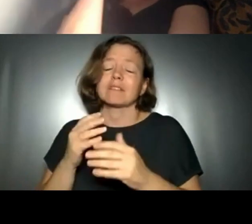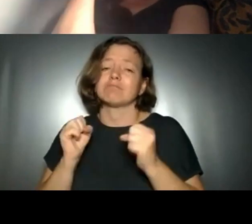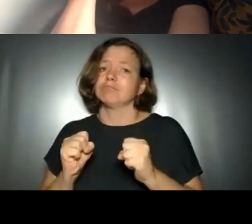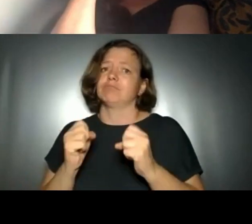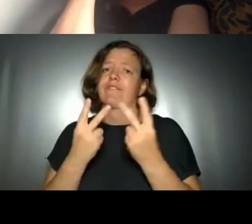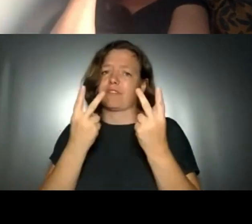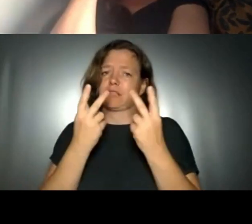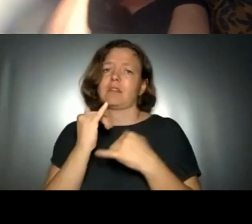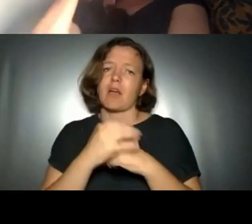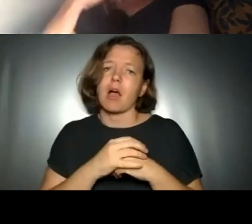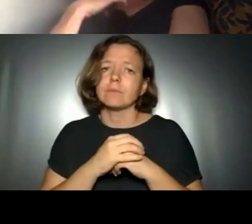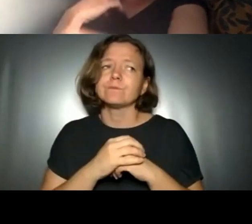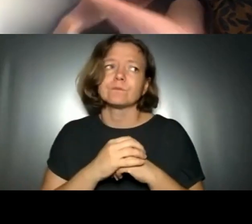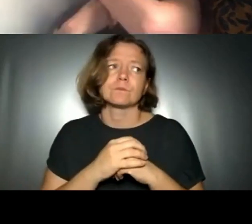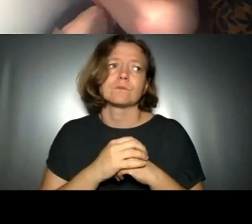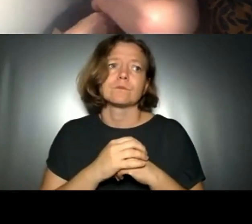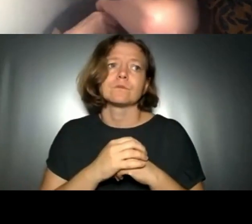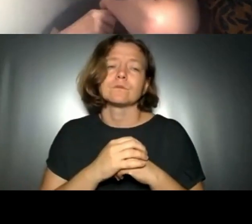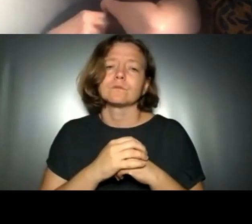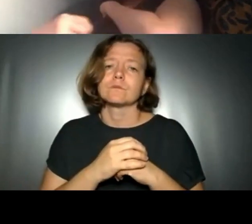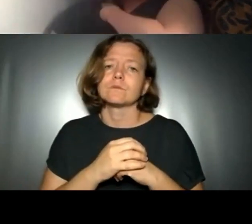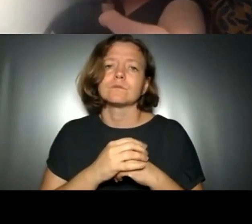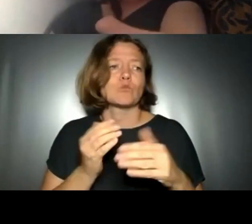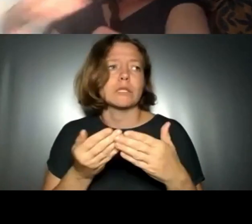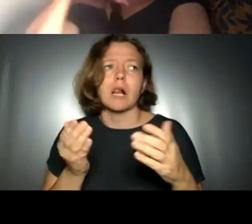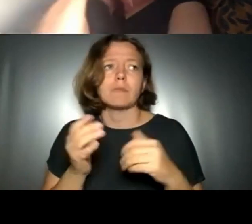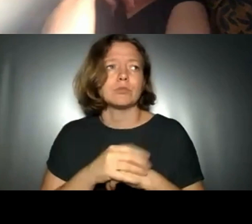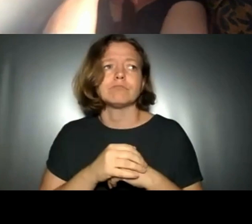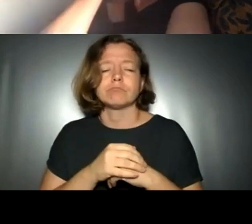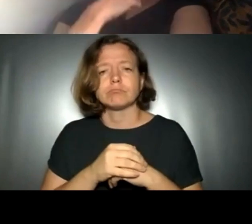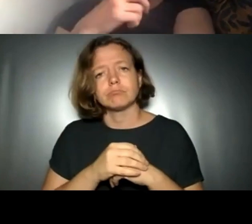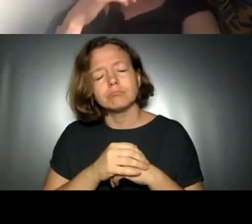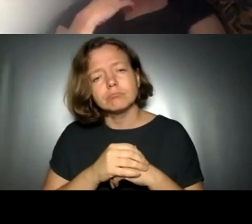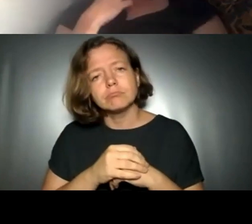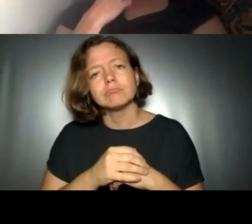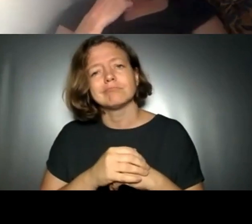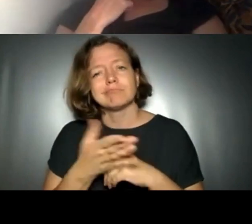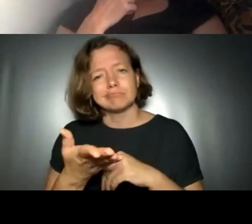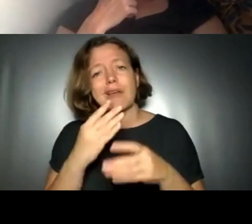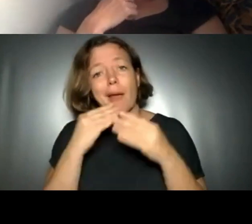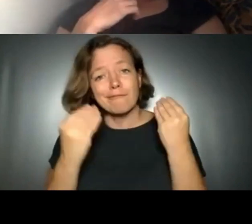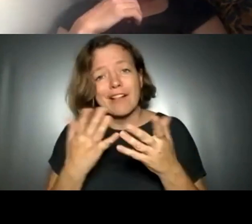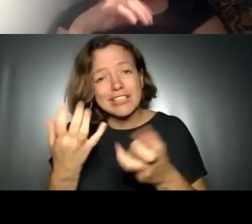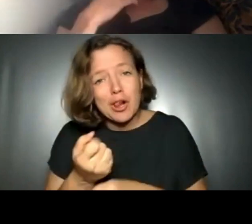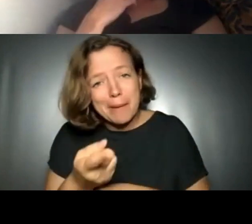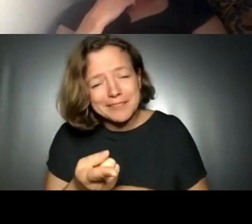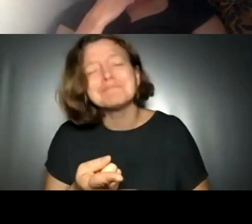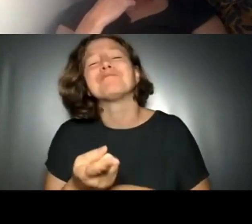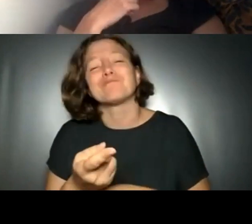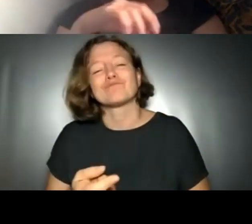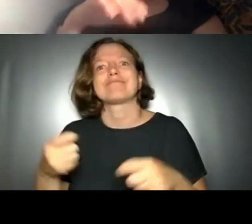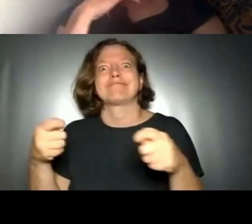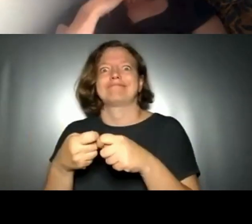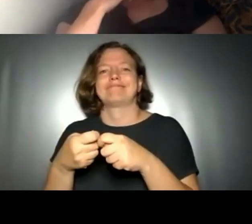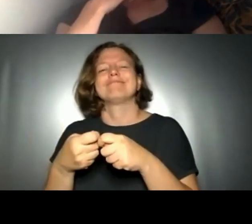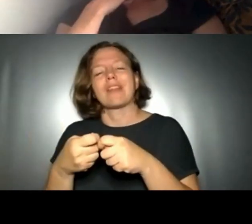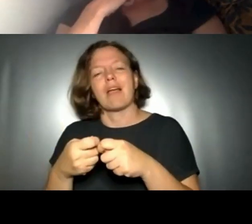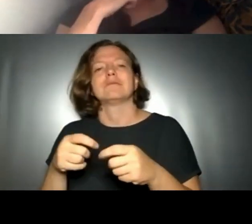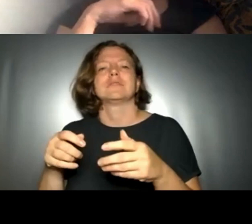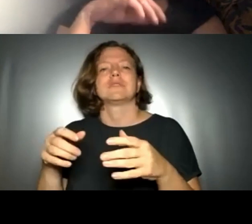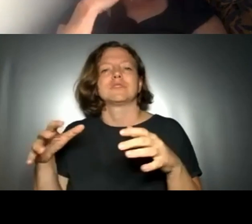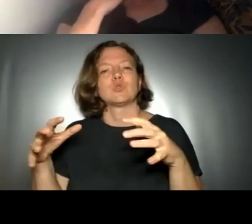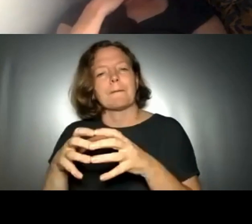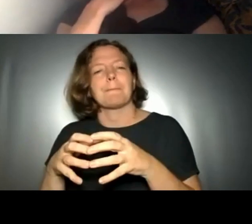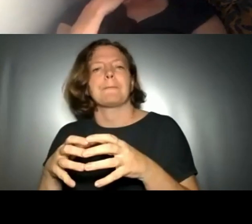So, I think to somehow connect with people who are working within the field is certainly a really good way.